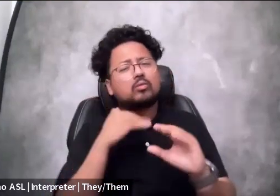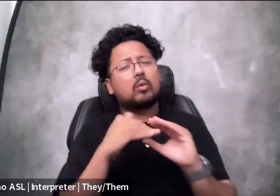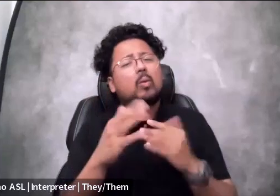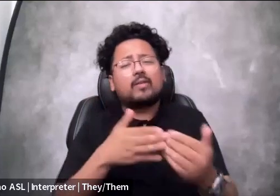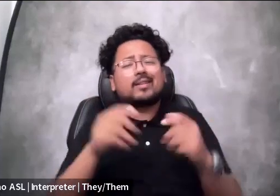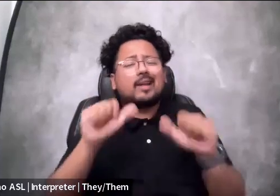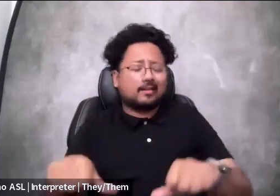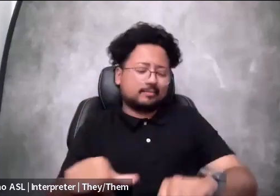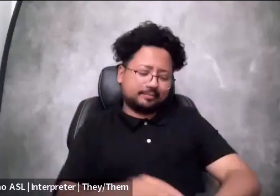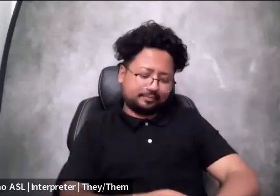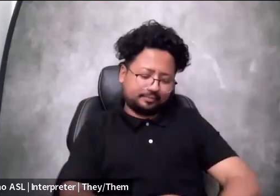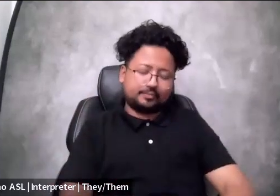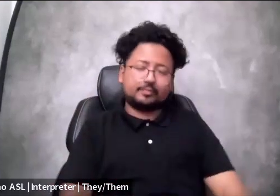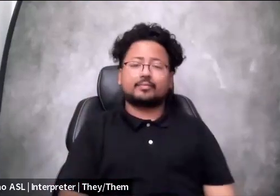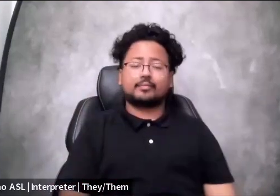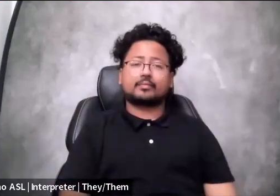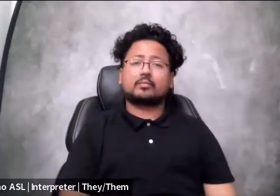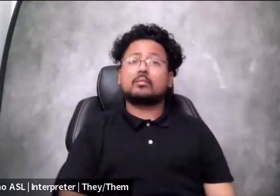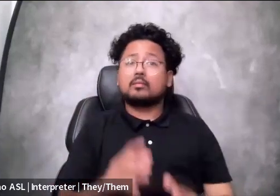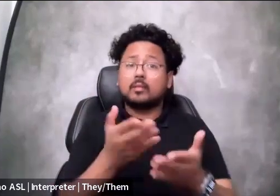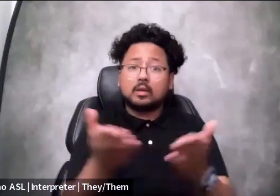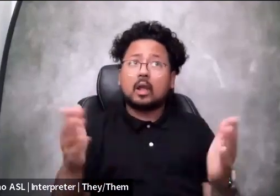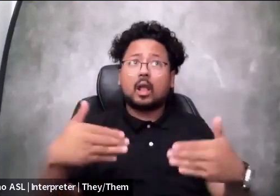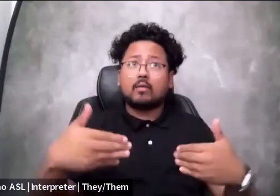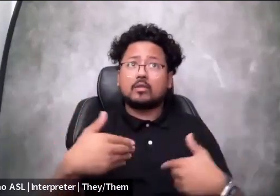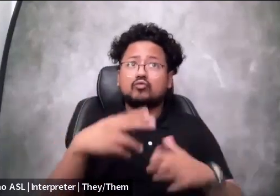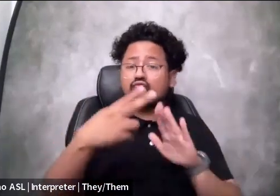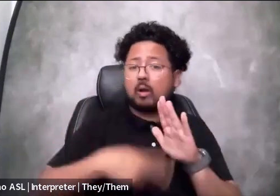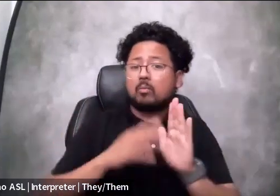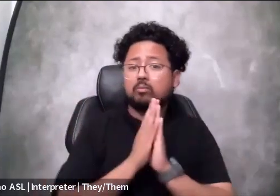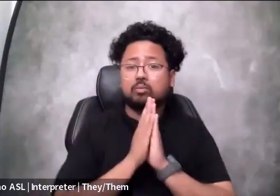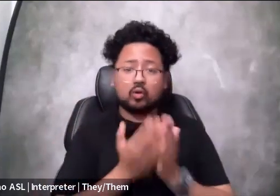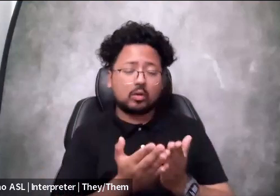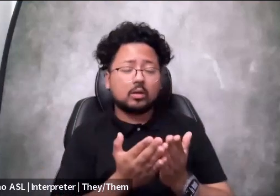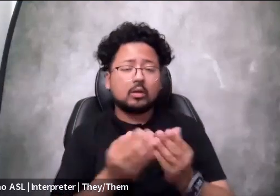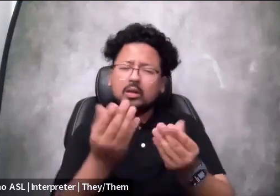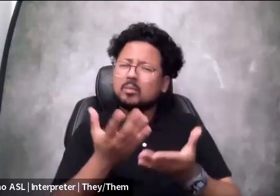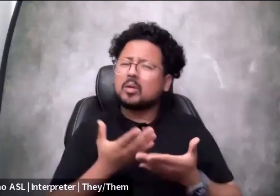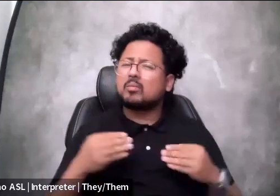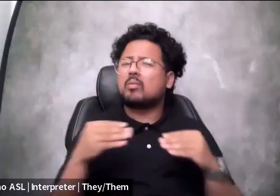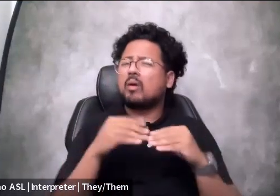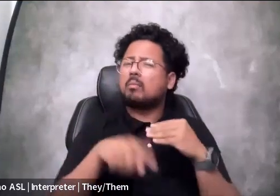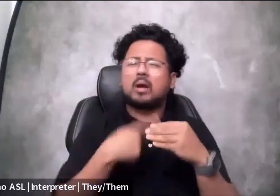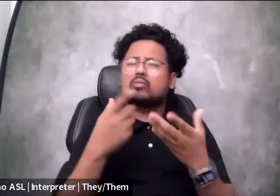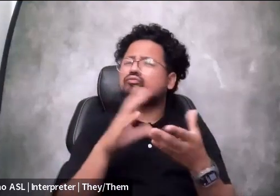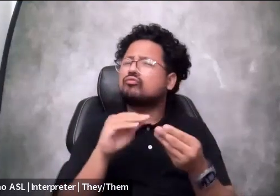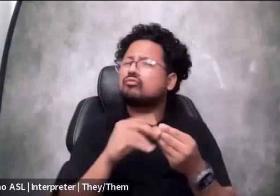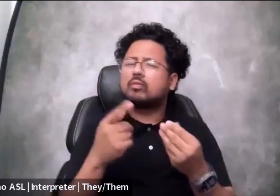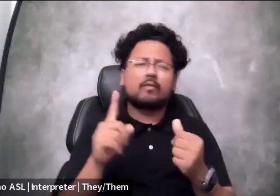So for folks who haven't read the book yet, just tell us a little bit more about the story of this first book and then how